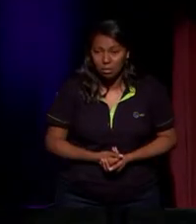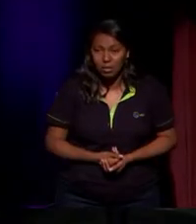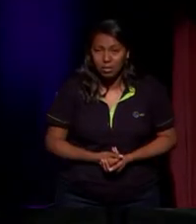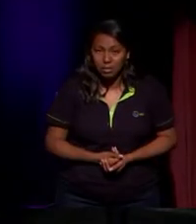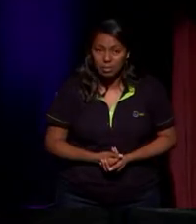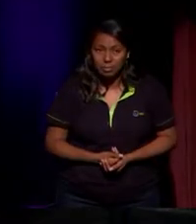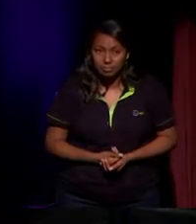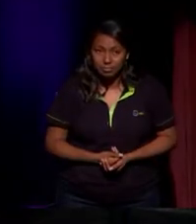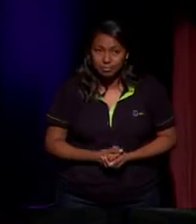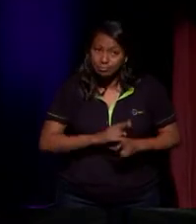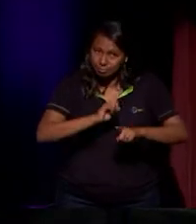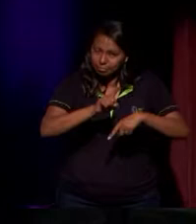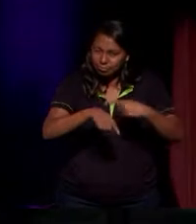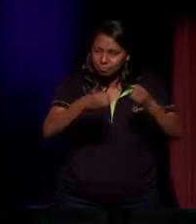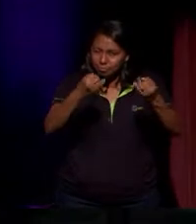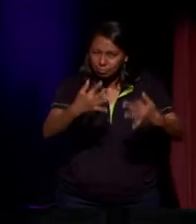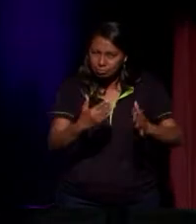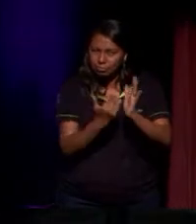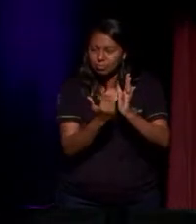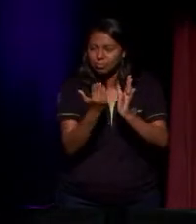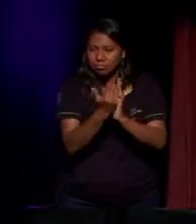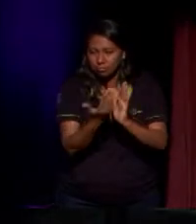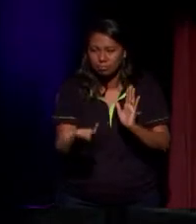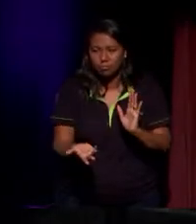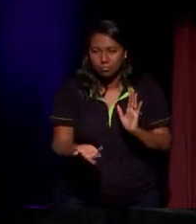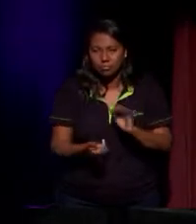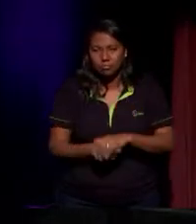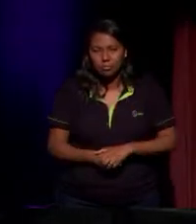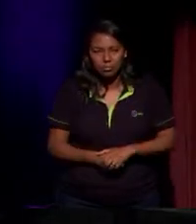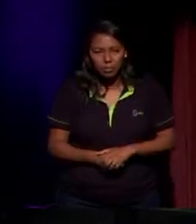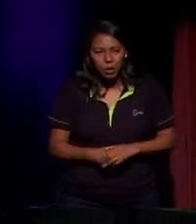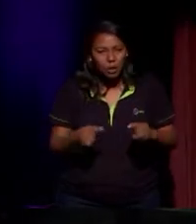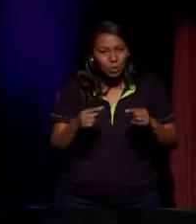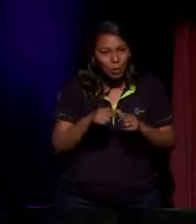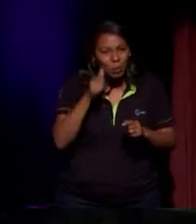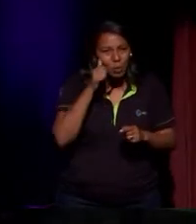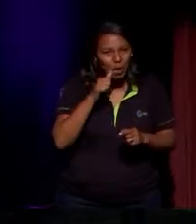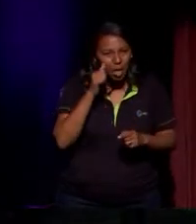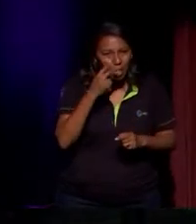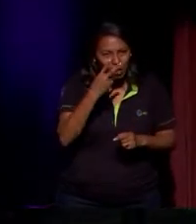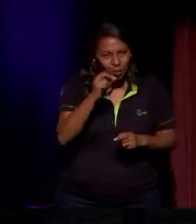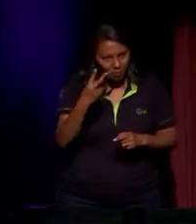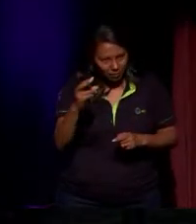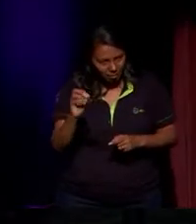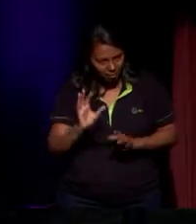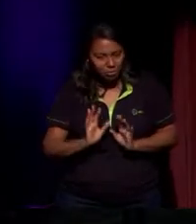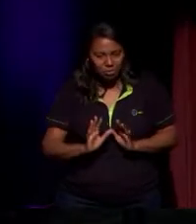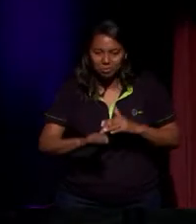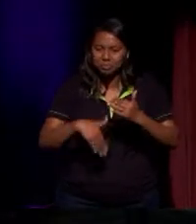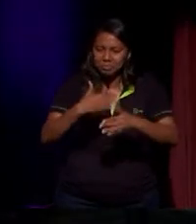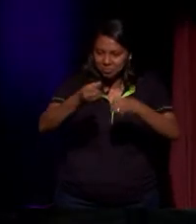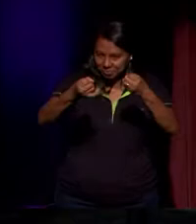I have then another part on Women's Worlds 2020, we will talk later in the debate,